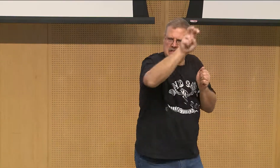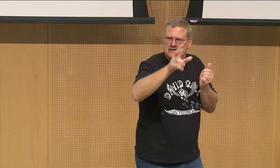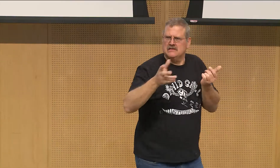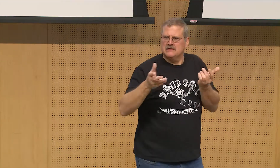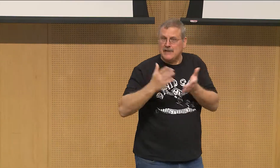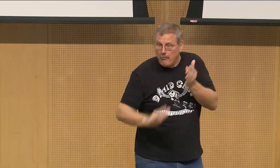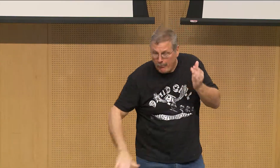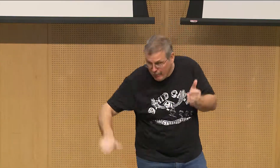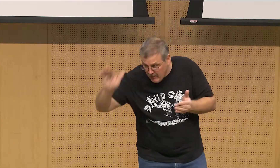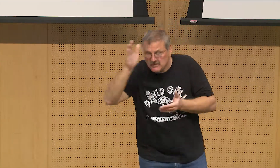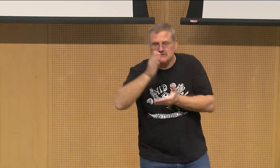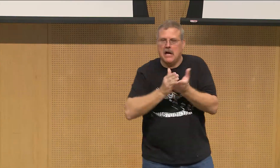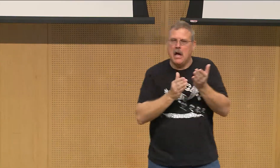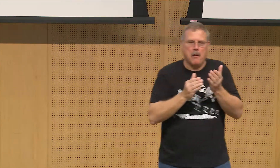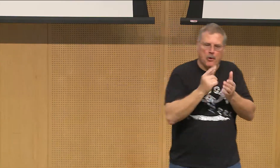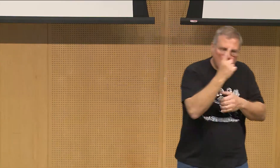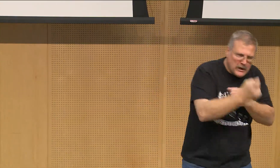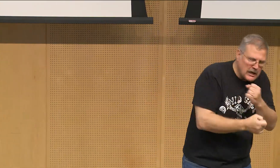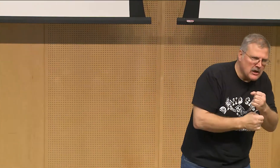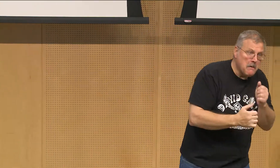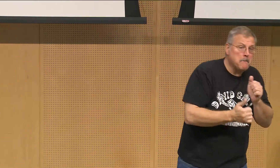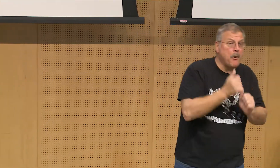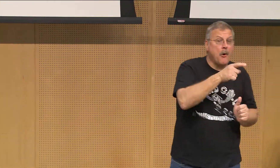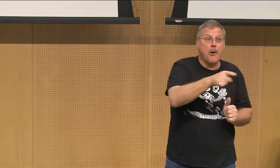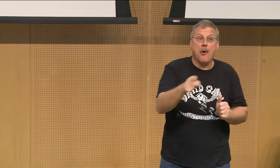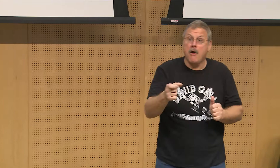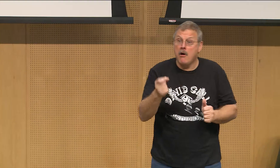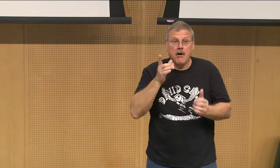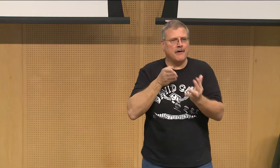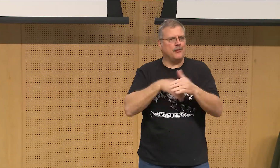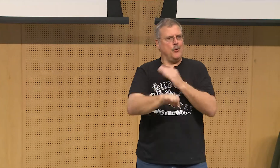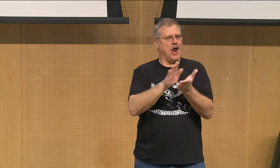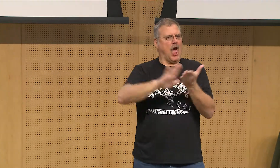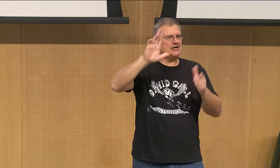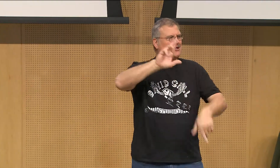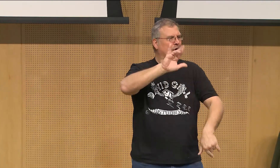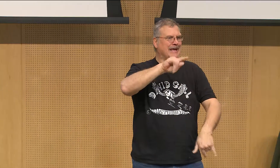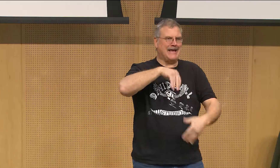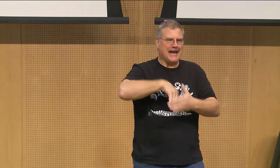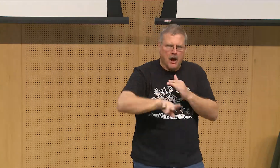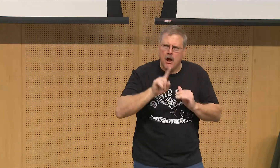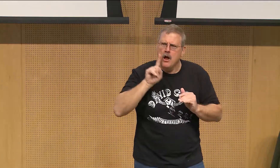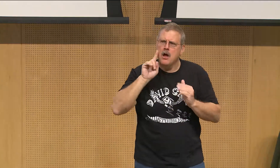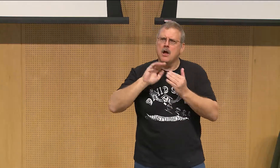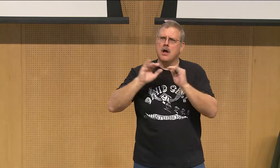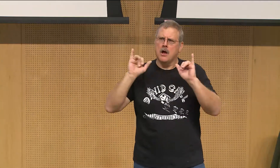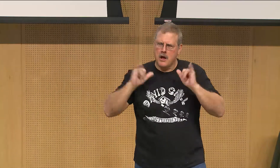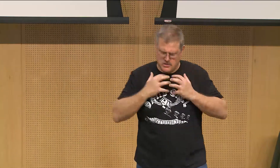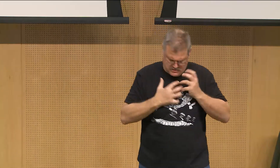with that process, and it's some years. Some are harder than others. You know, you get into college, and you realize,